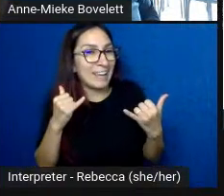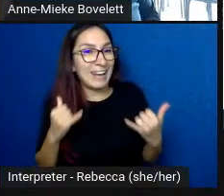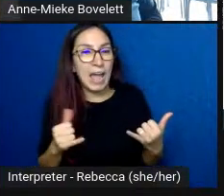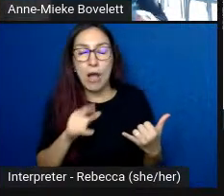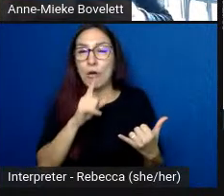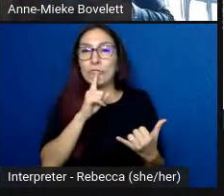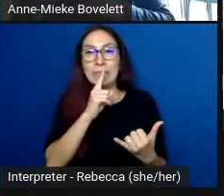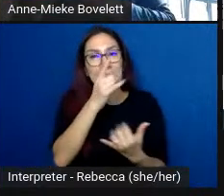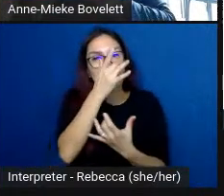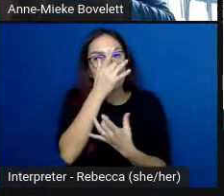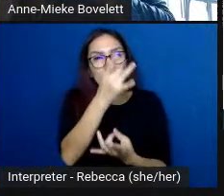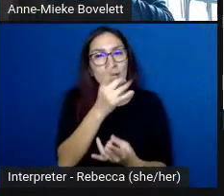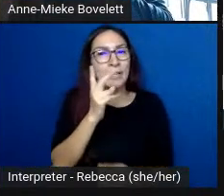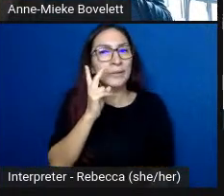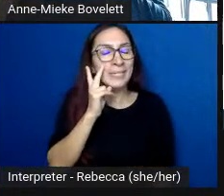Picca Neri: Yes.